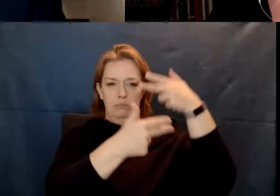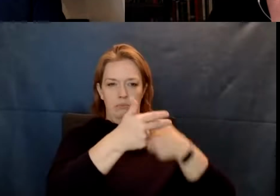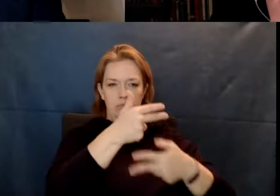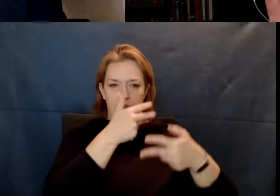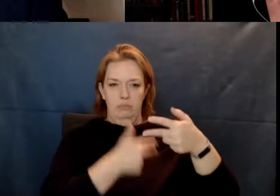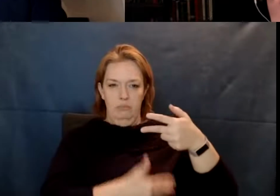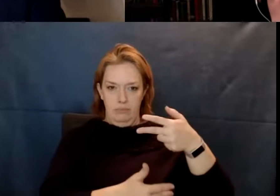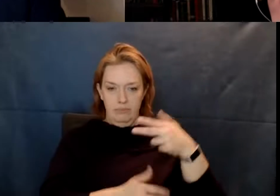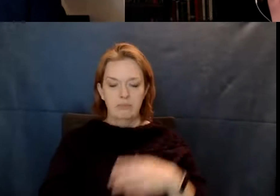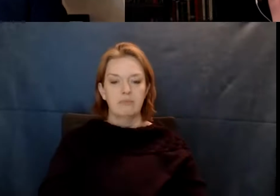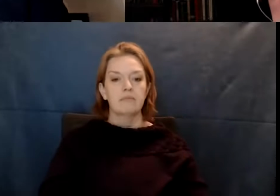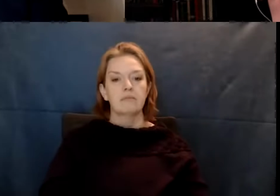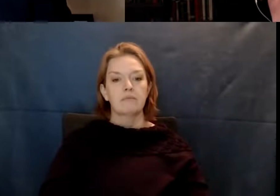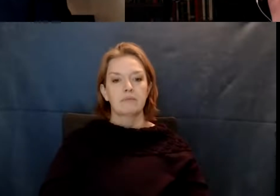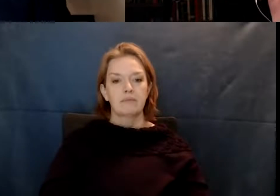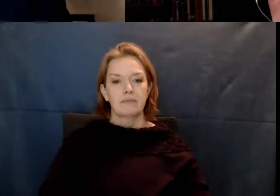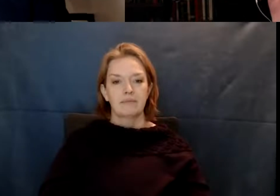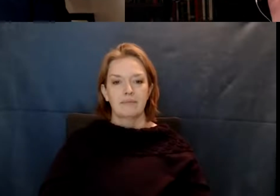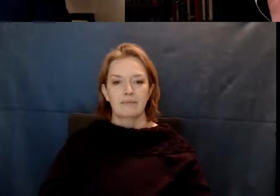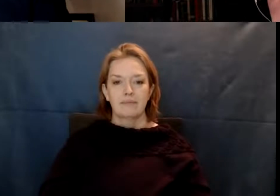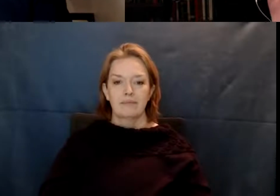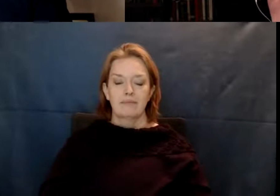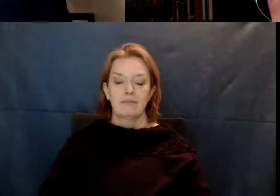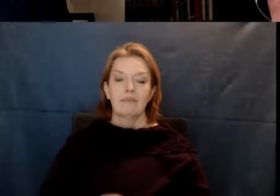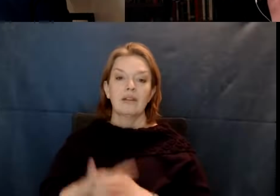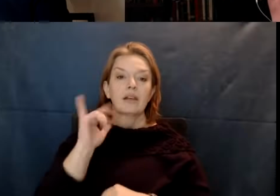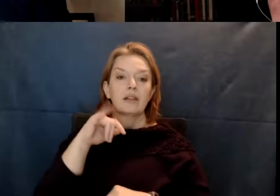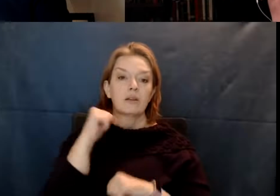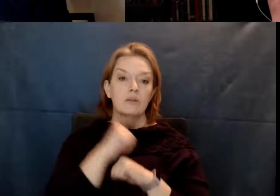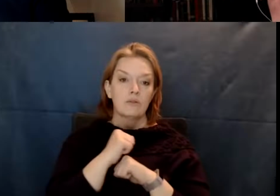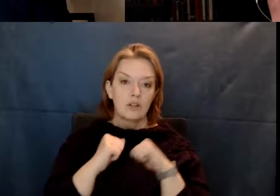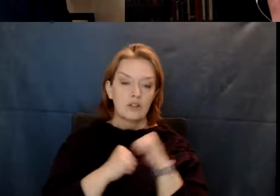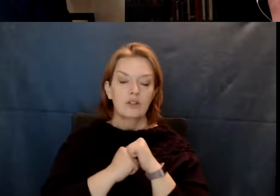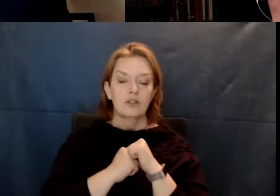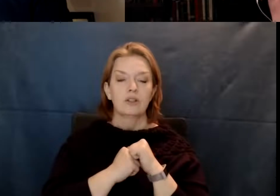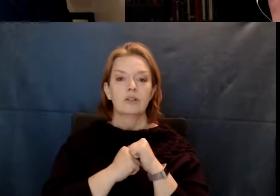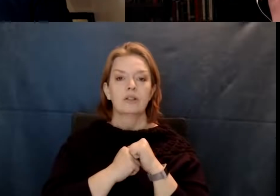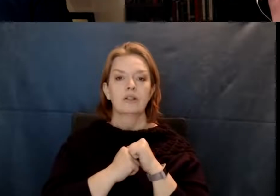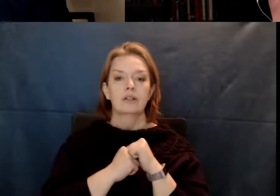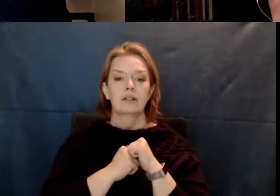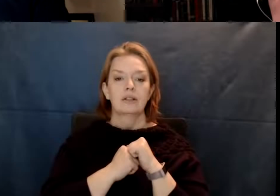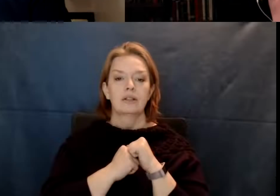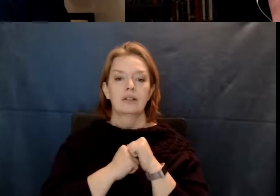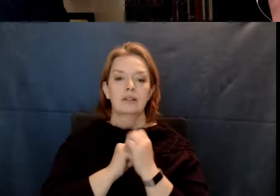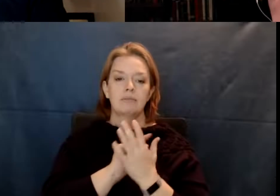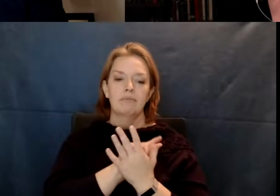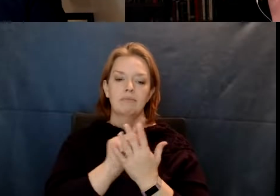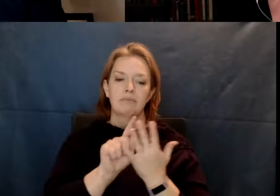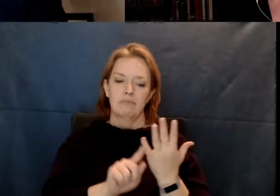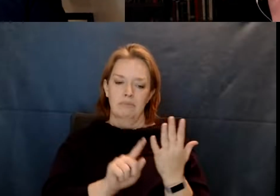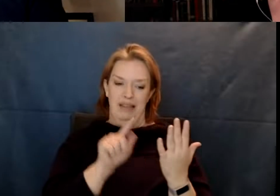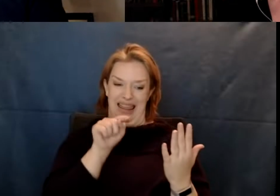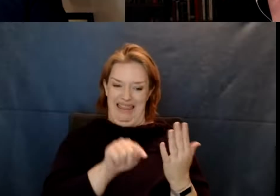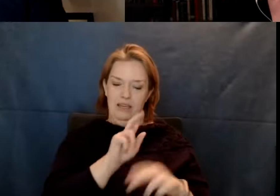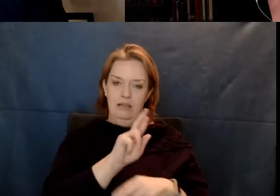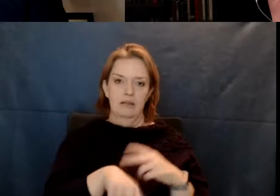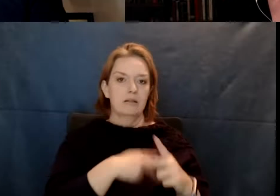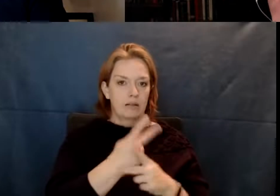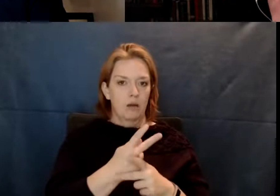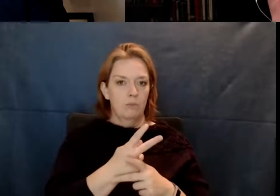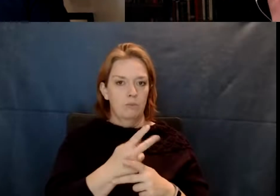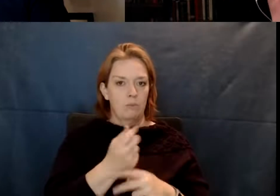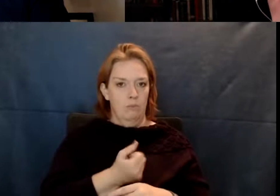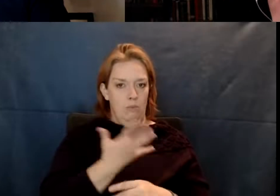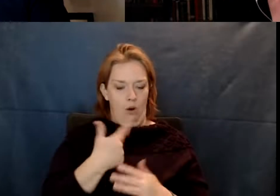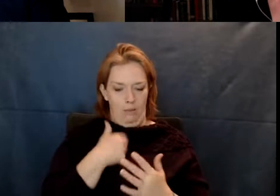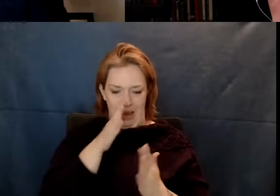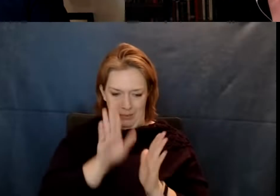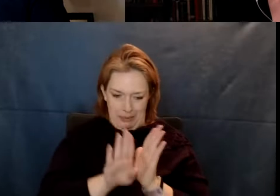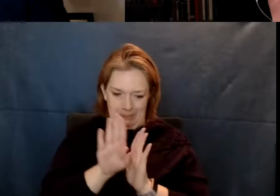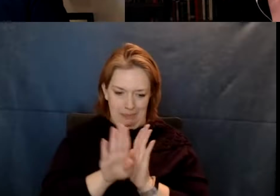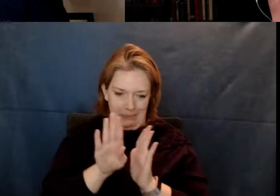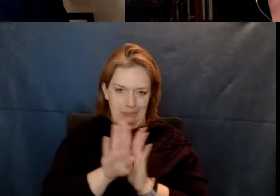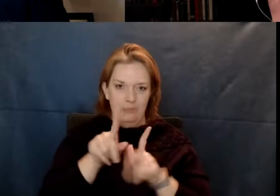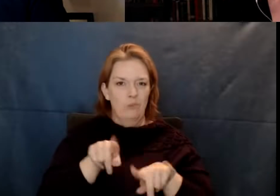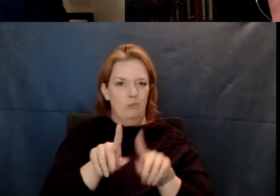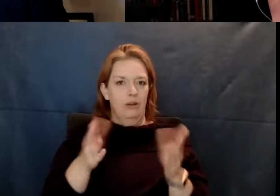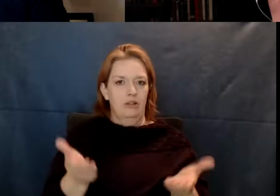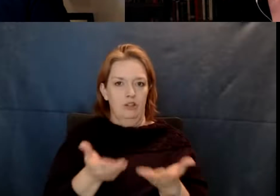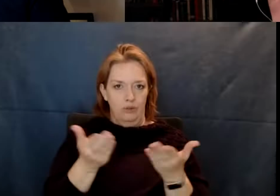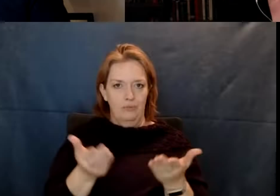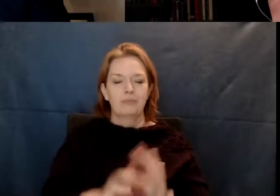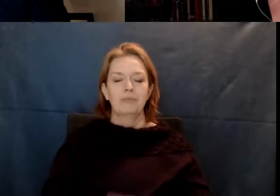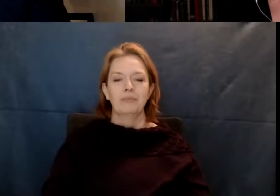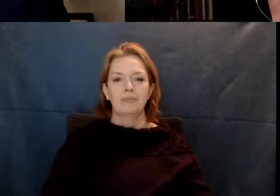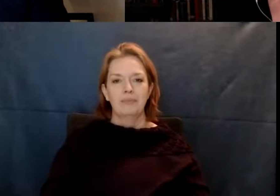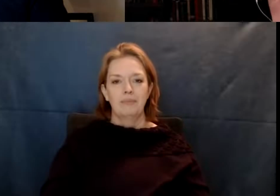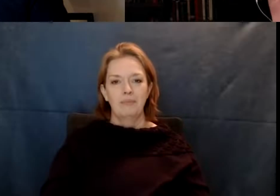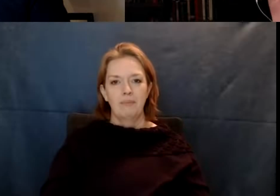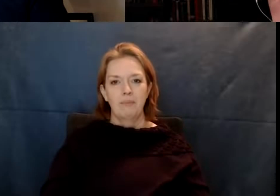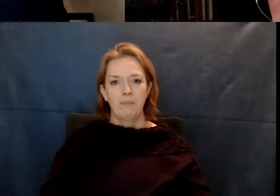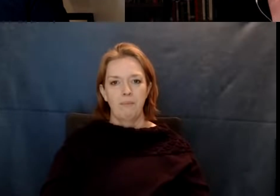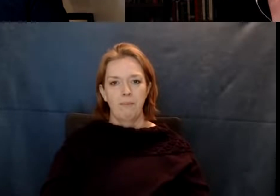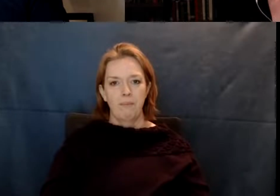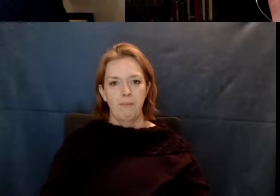these, and these are the poems that I'm going to be working on here, and so the shards of